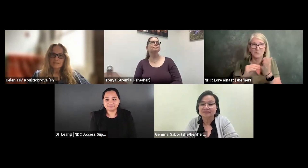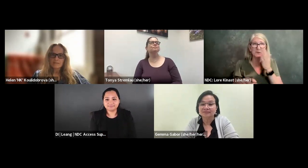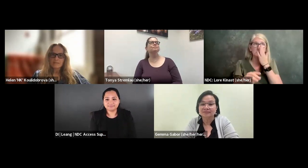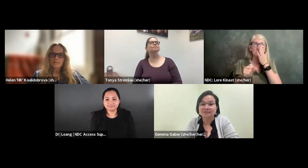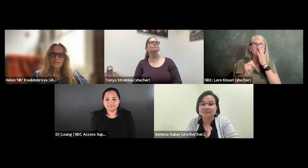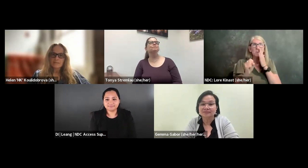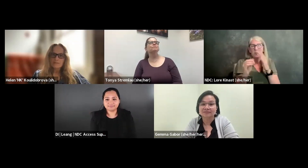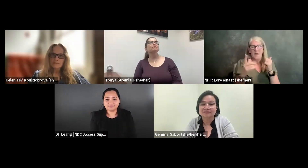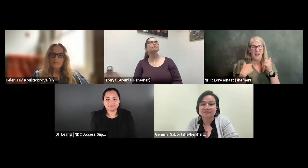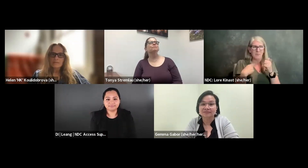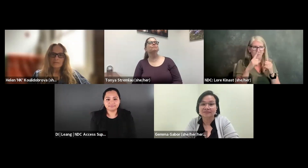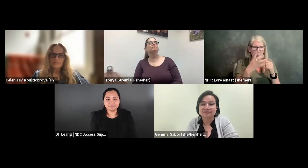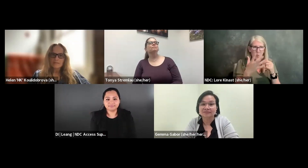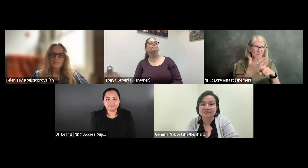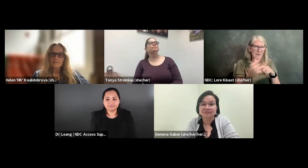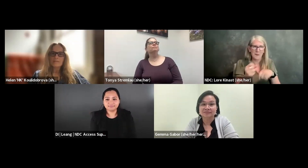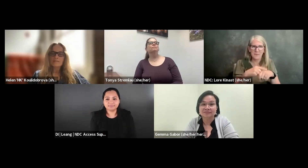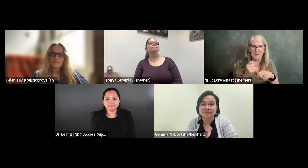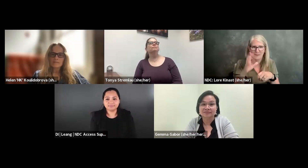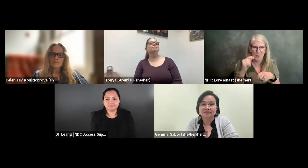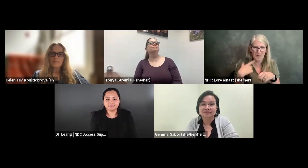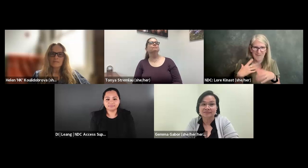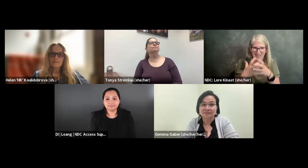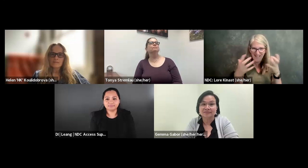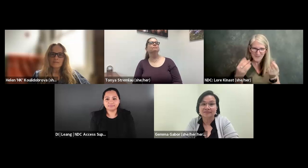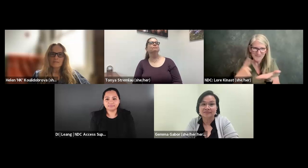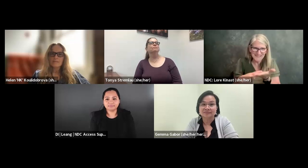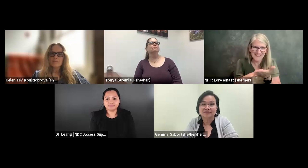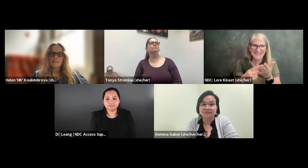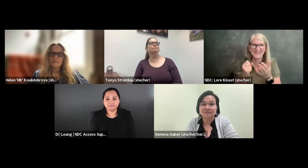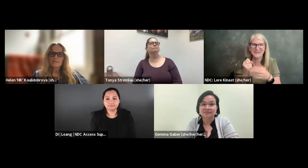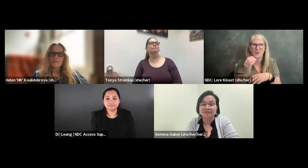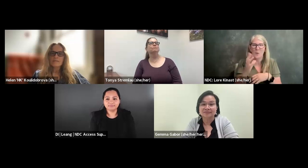how we can improve the work that we do with deaf students. Now, I don't want to run out of time.